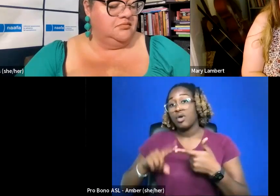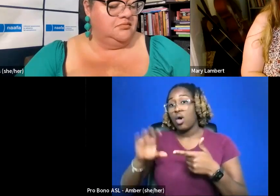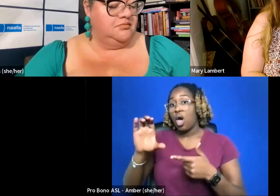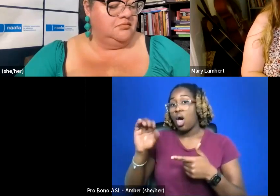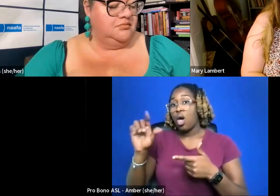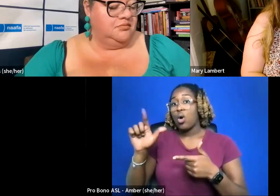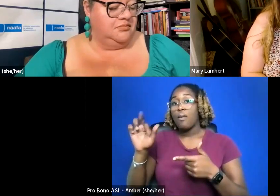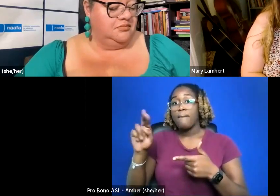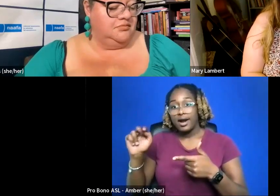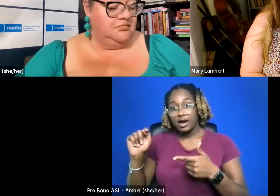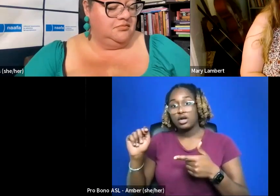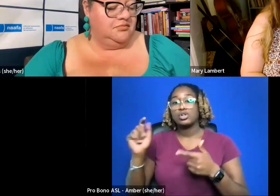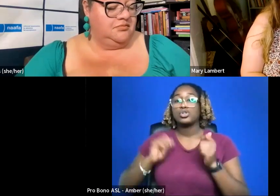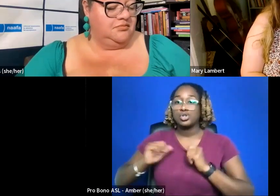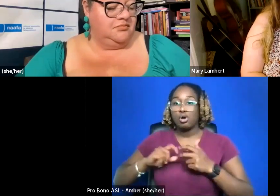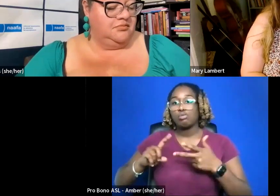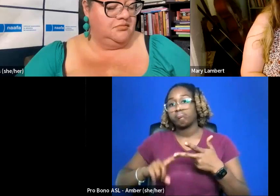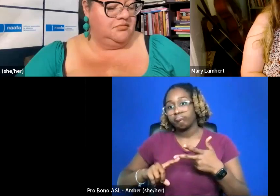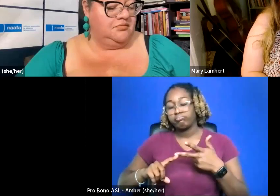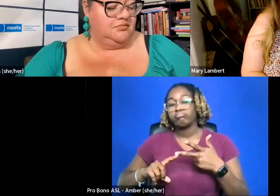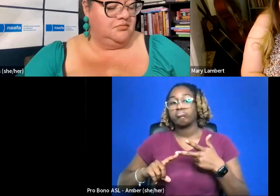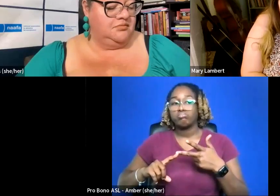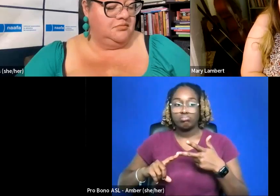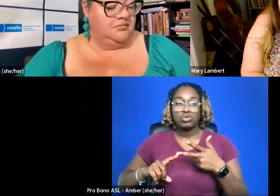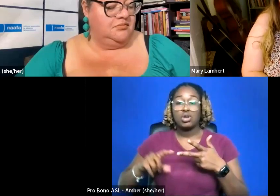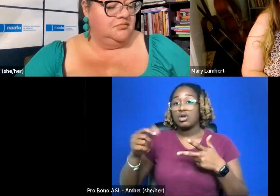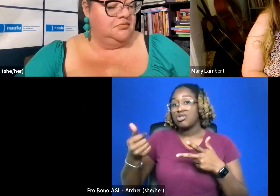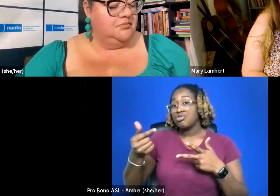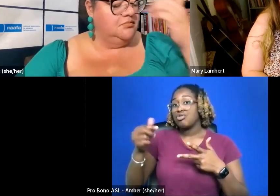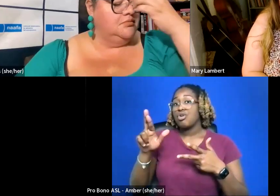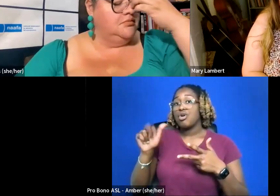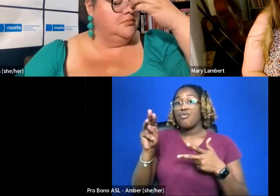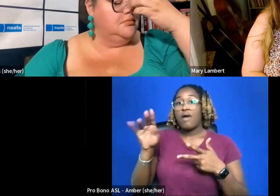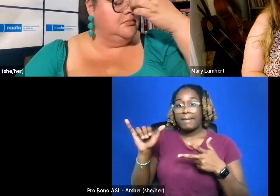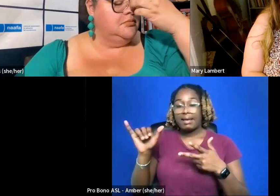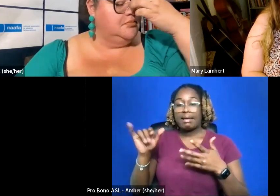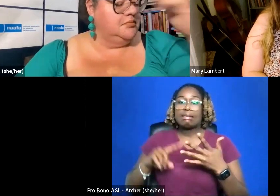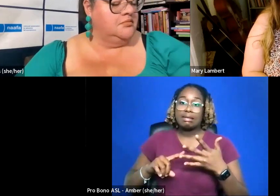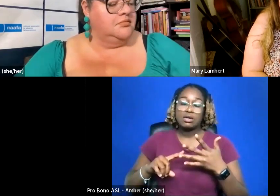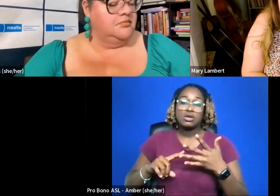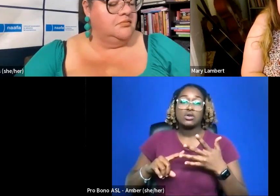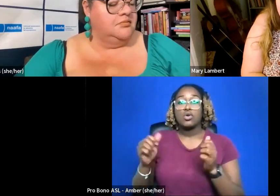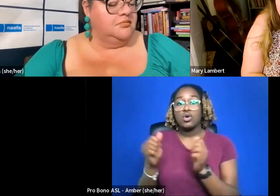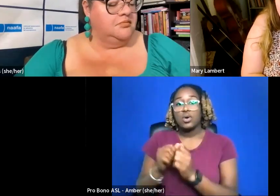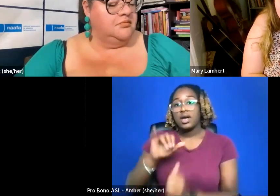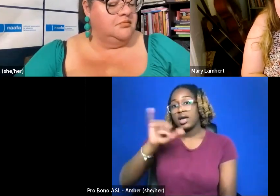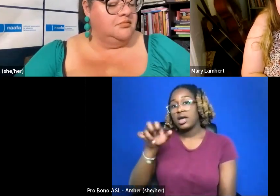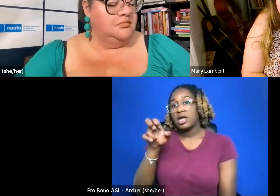It we performed it at the Grammys, did a duet with Jennifer Hudson at the VMAs.